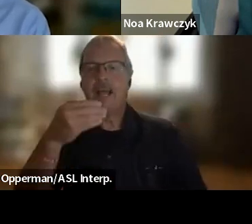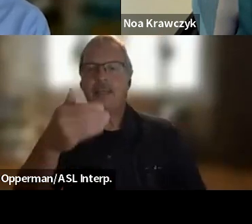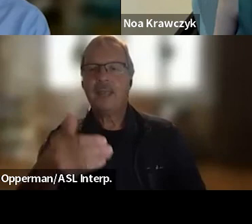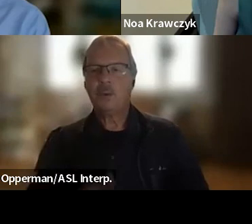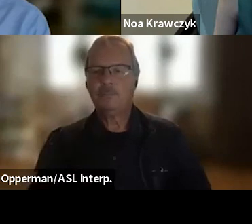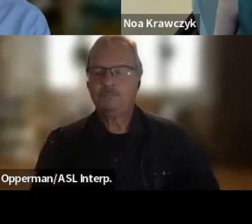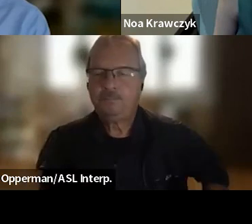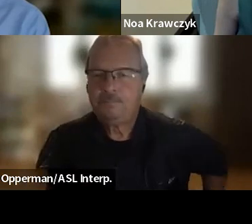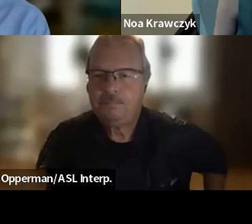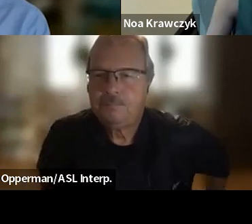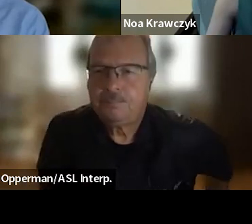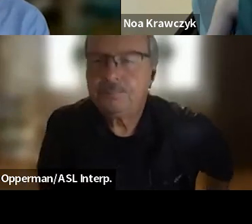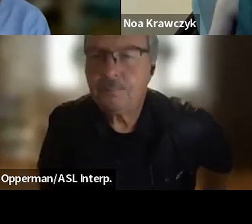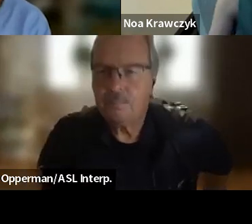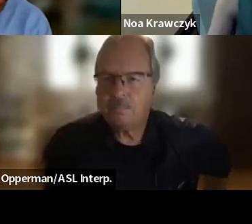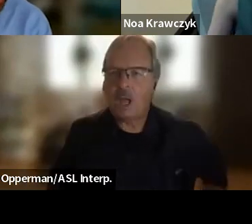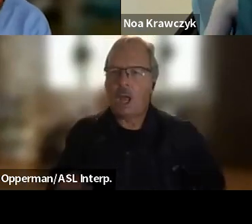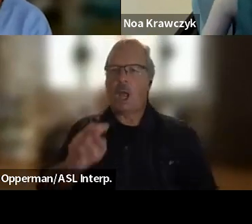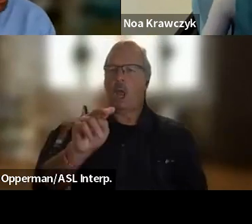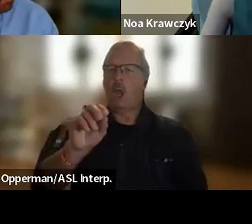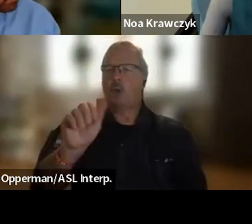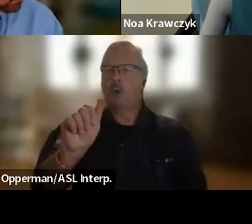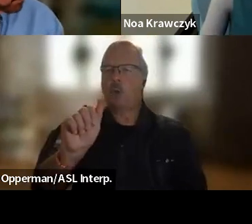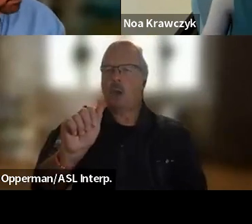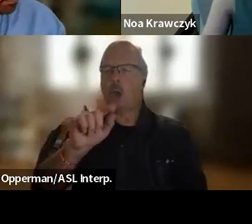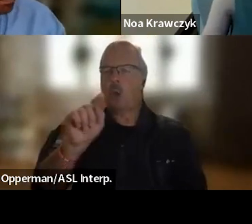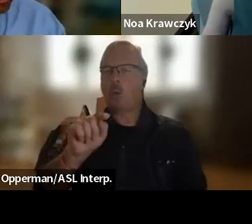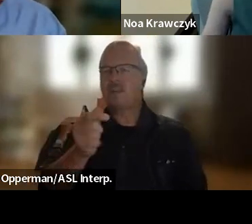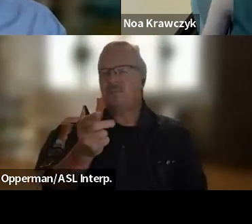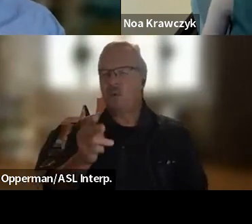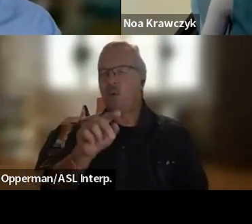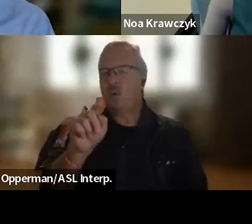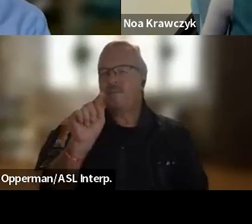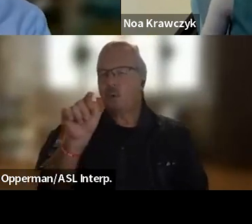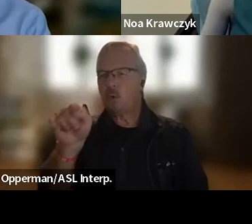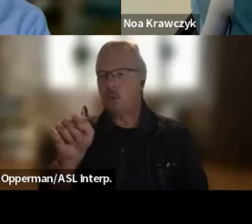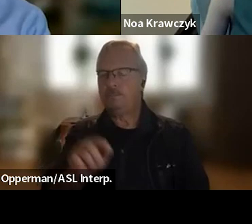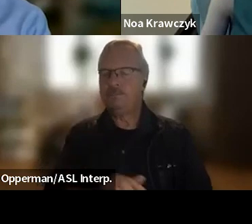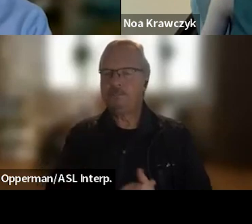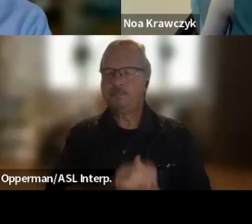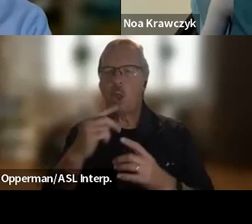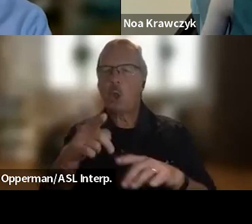So Noa, this one's for you. Couple of questions about looking at long-term outcomes.